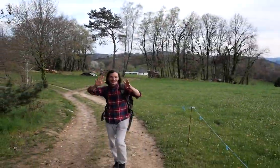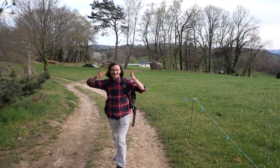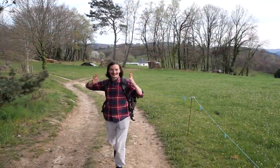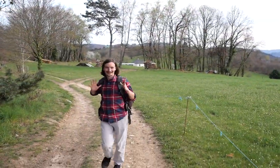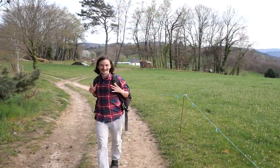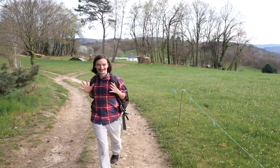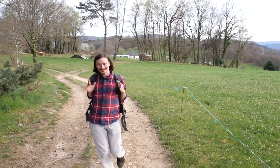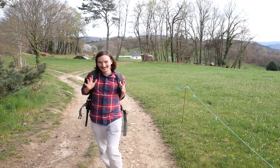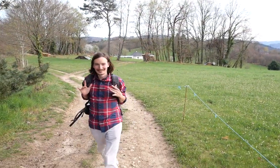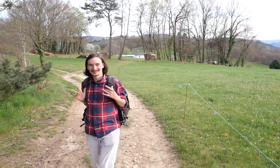Come on walkabout!